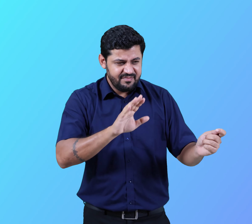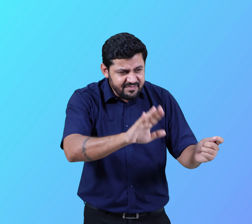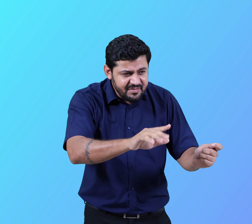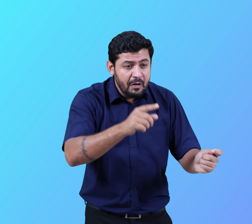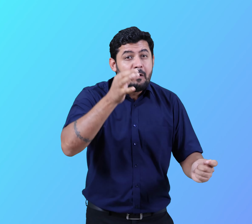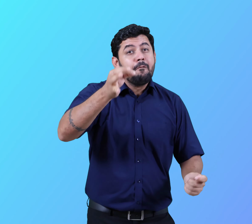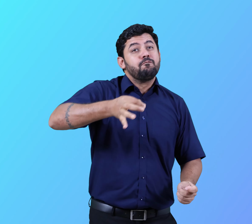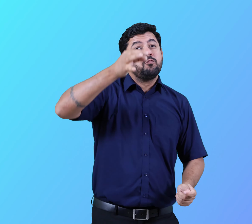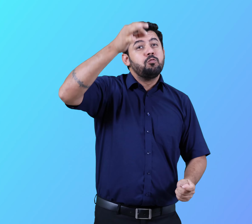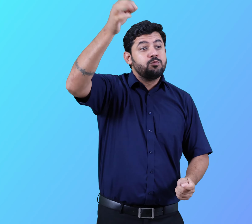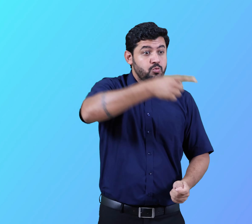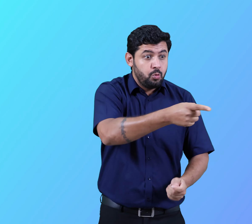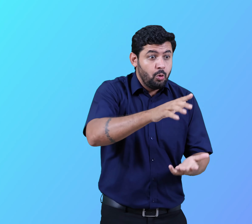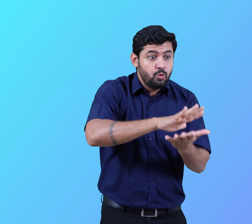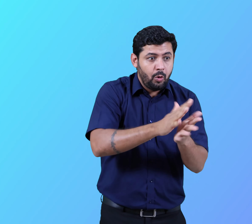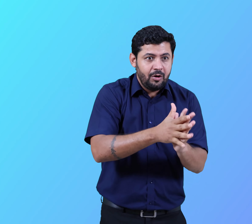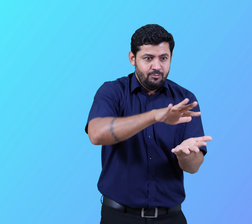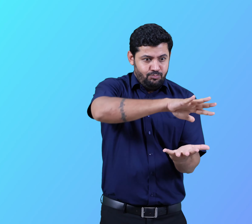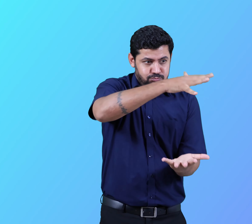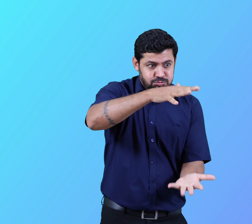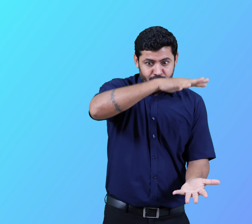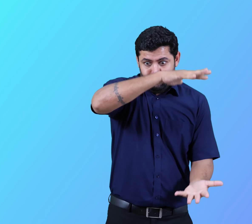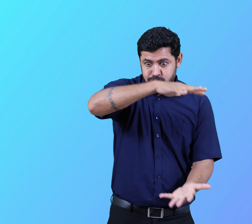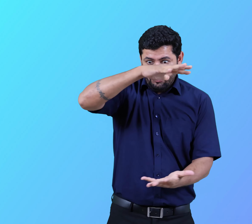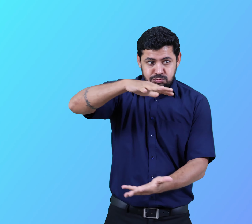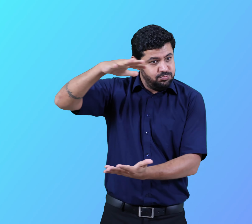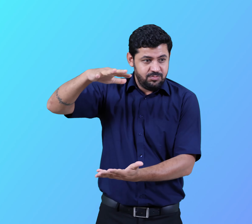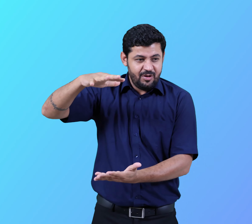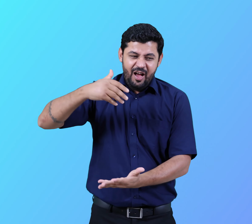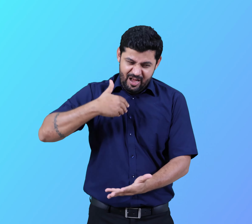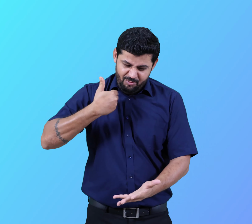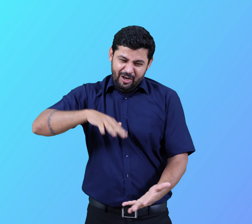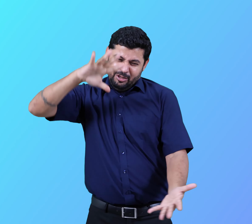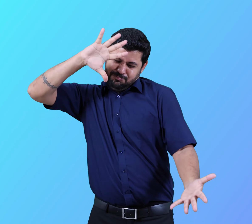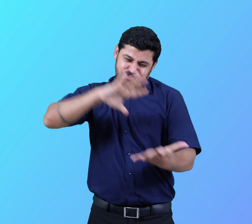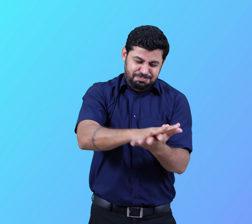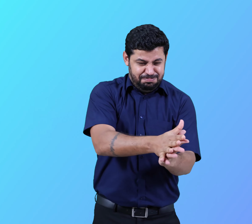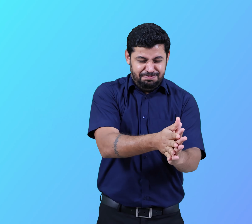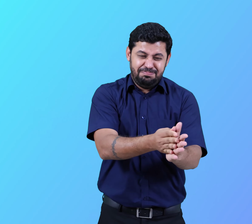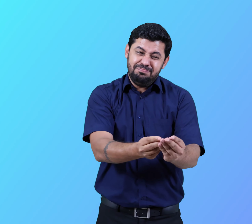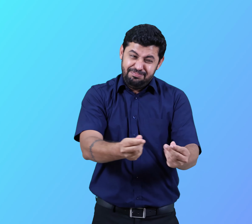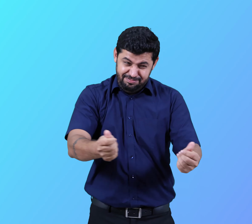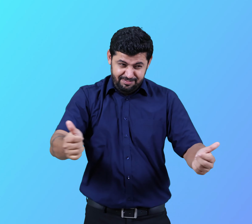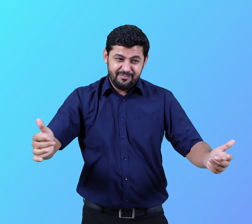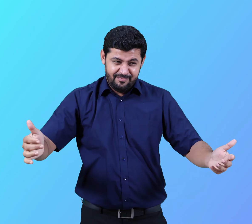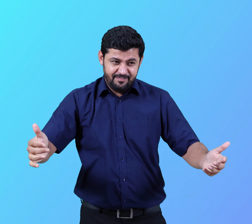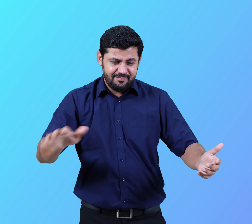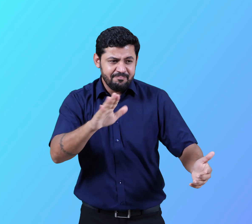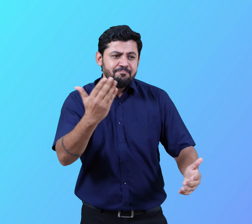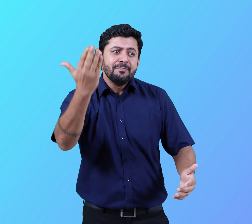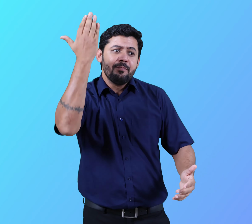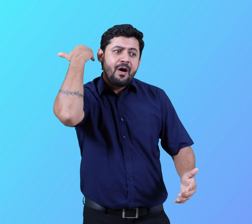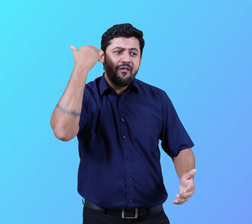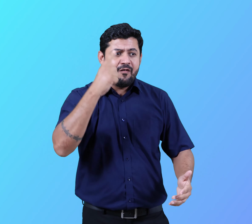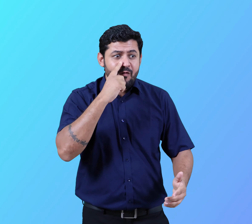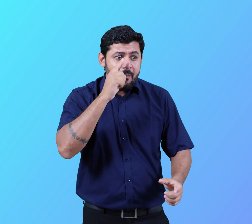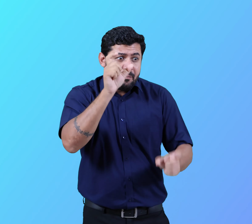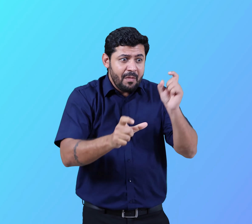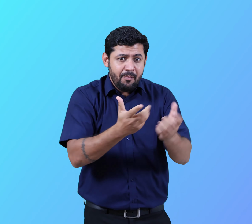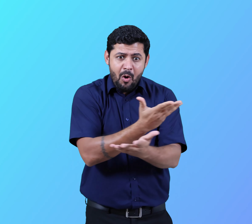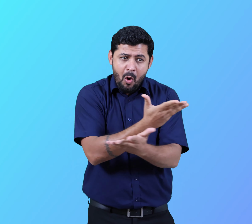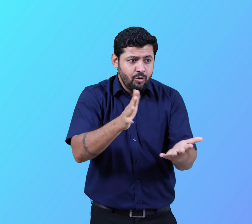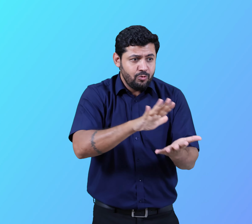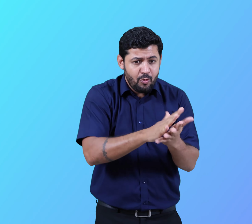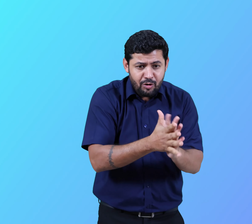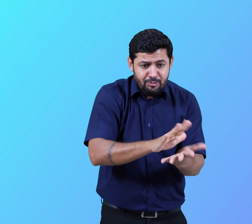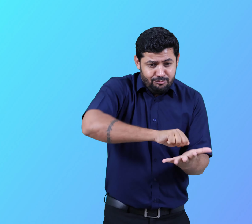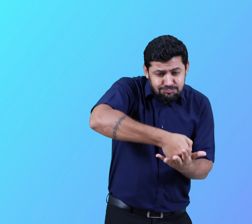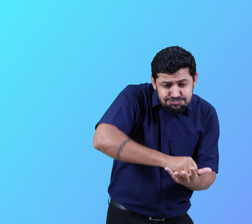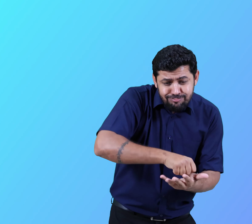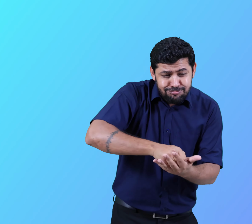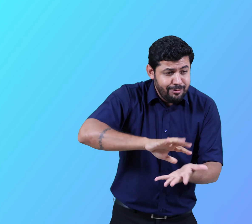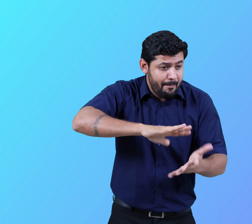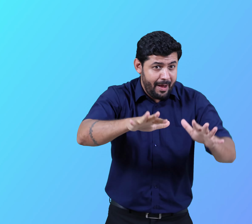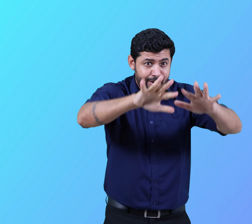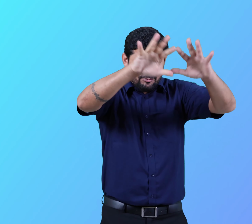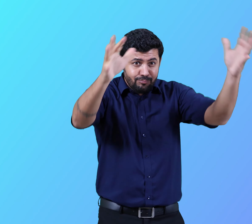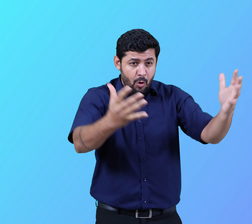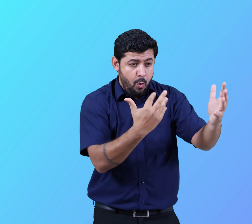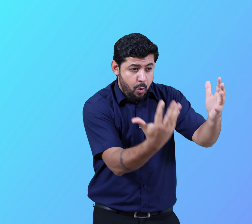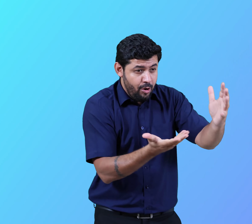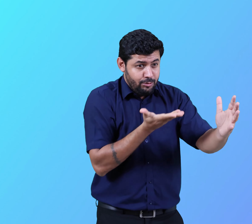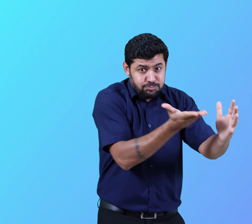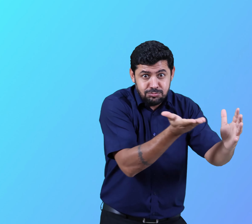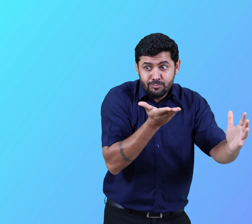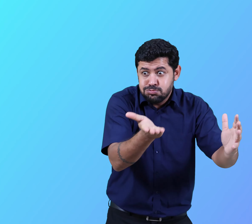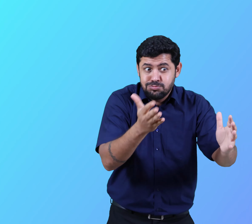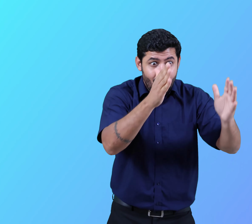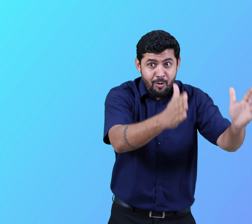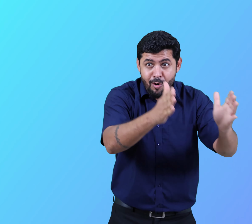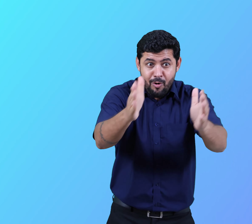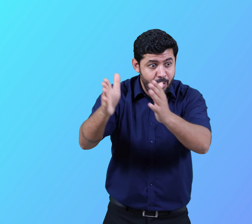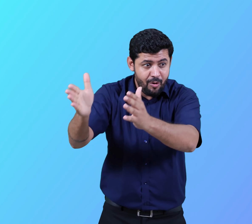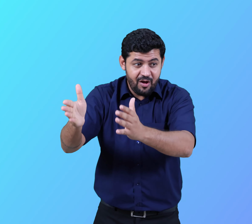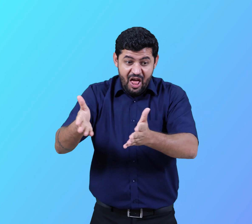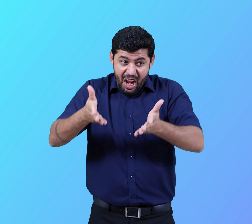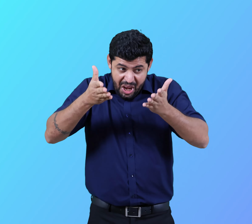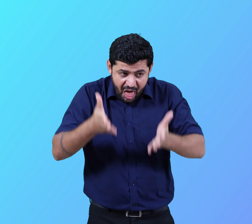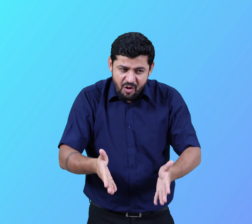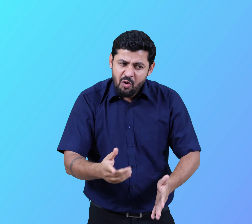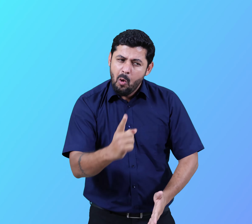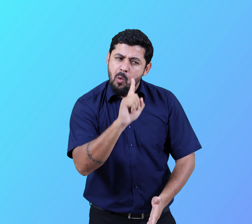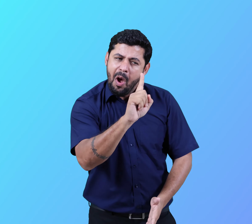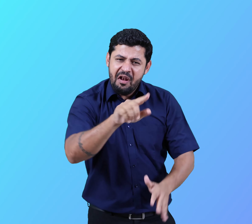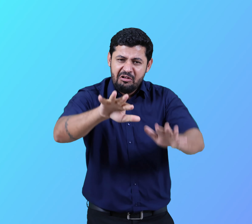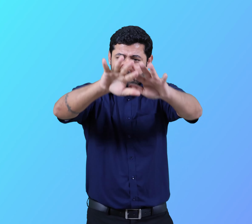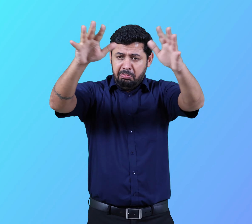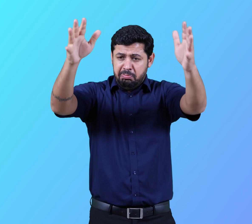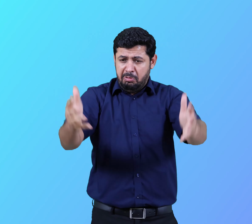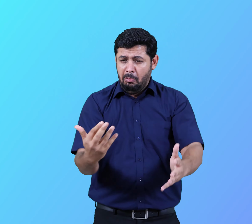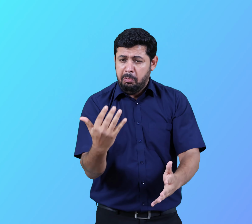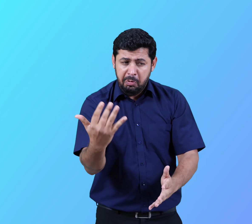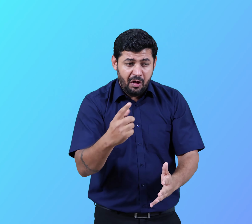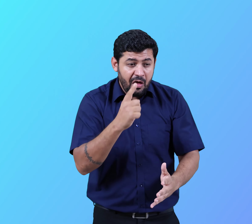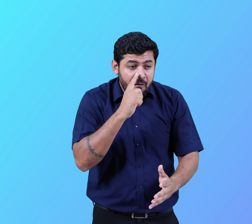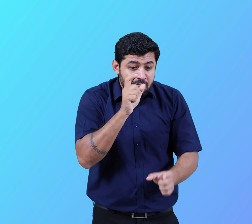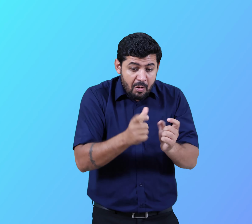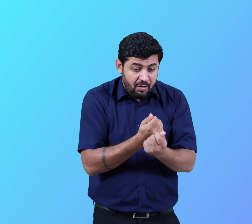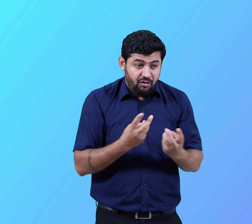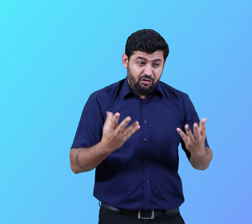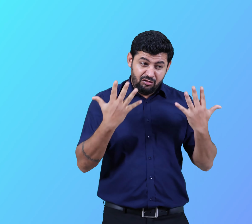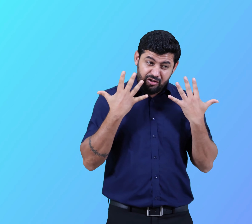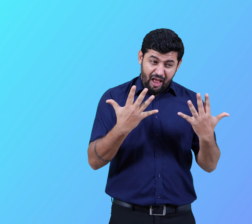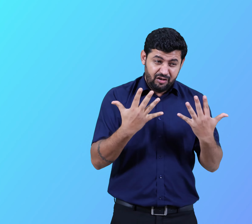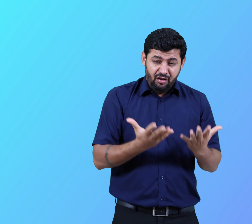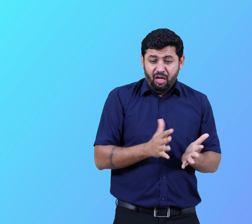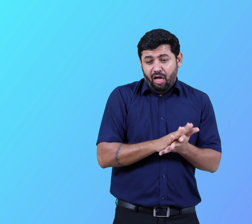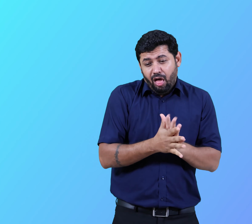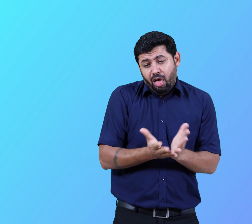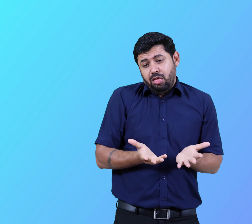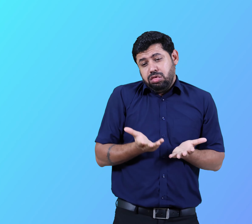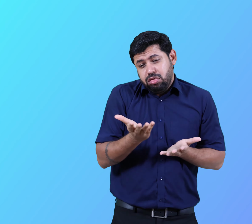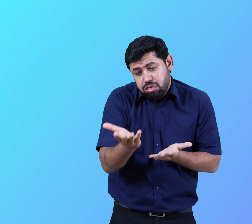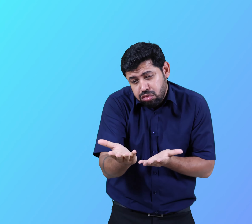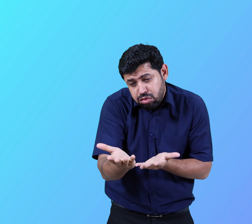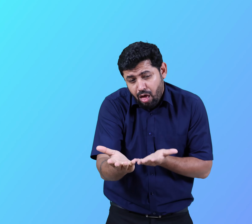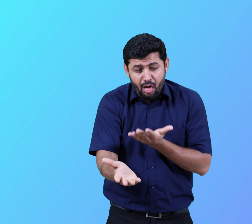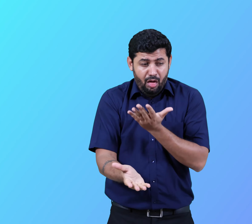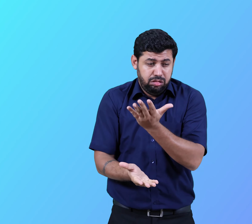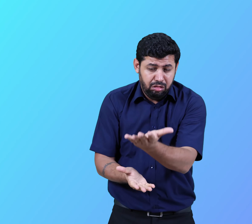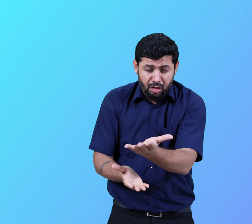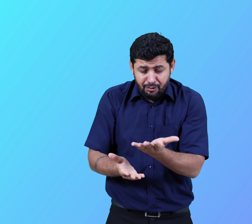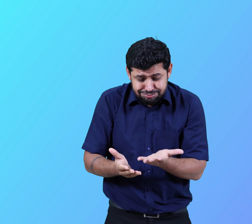I will take away your supply of food. There will be very little bread to eat. Ten women will be able to bake all their bread in one oven.